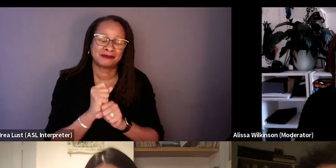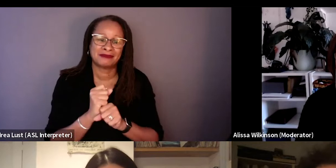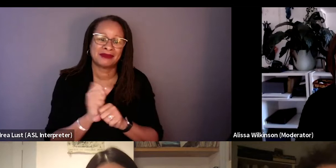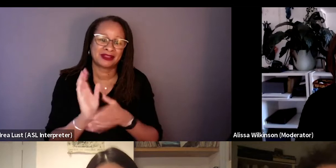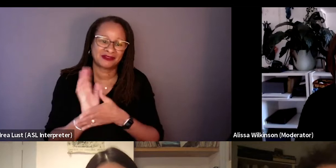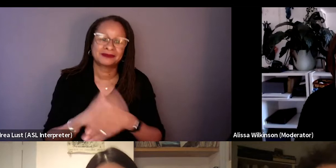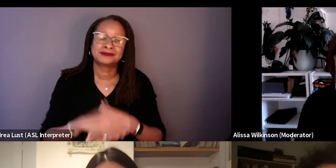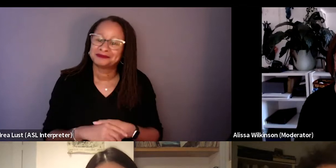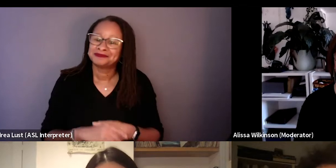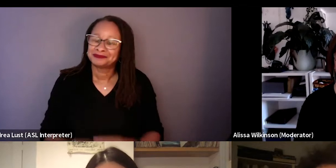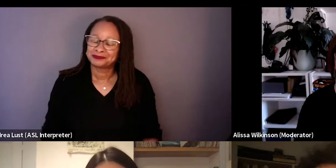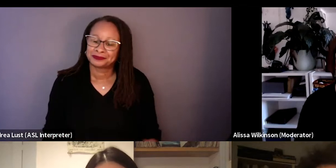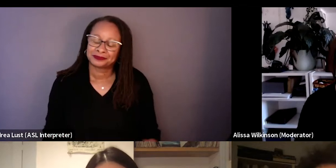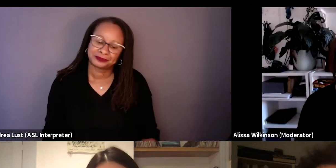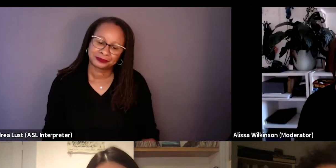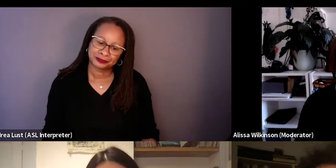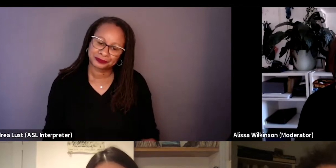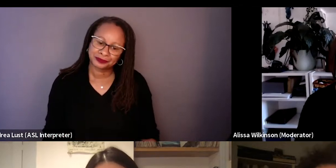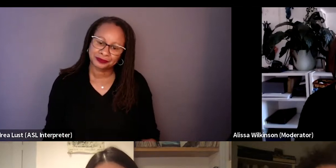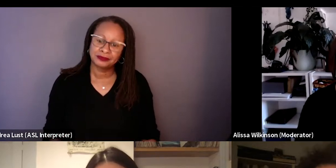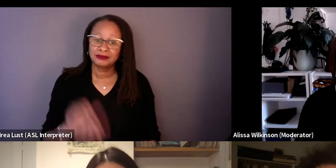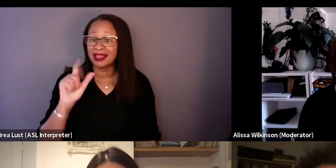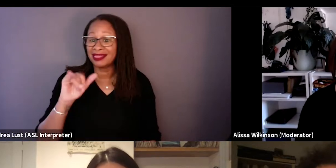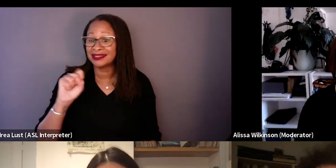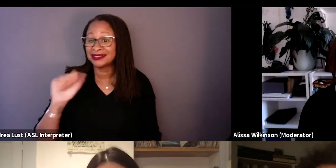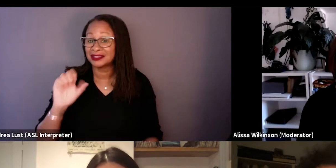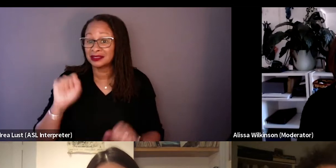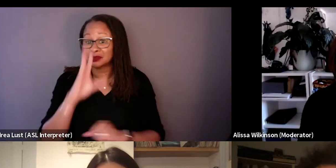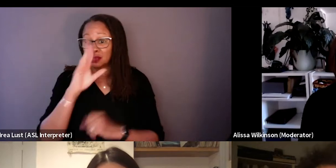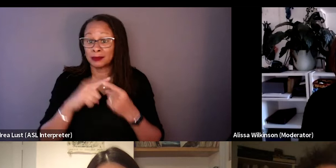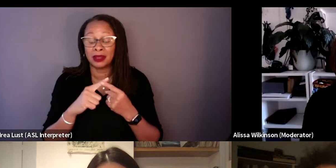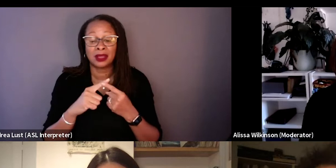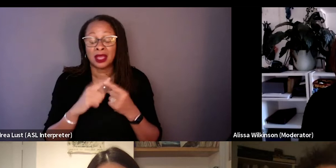Mm hmm. Can you talk a little bit about the importance of Zarifa's